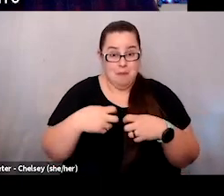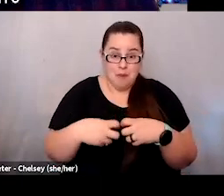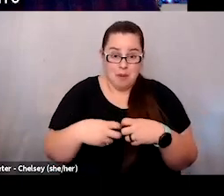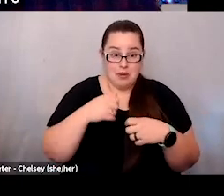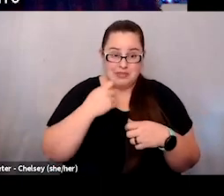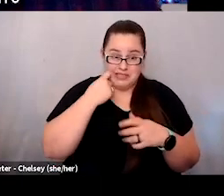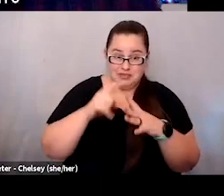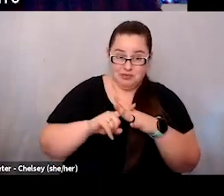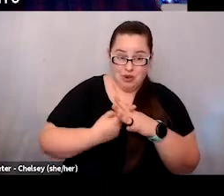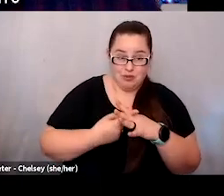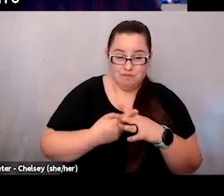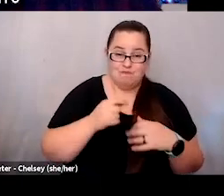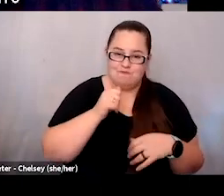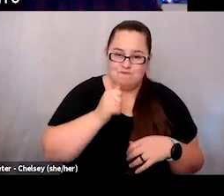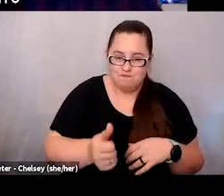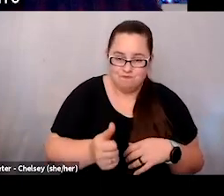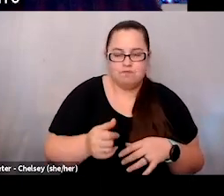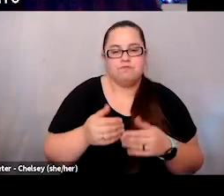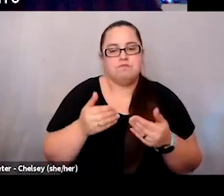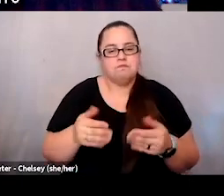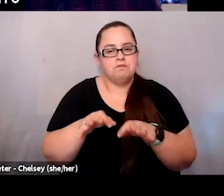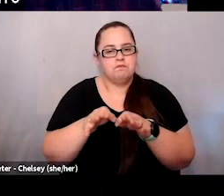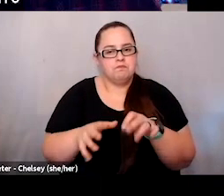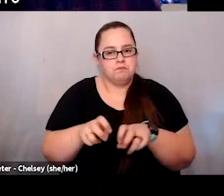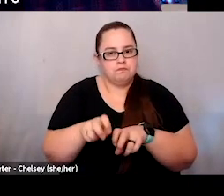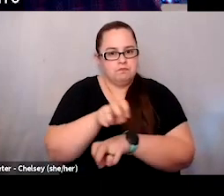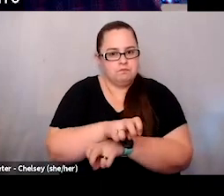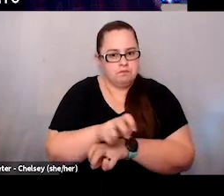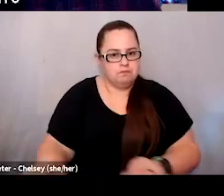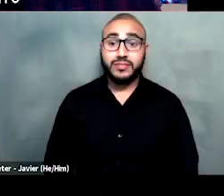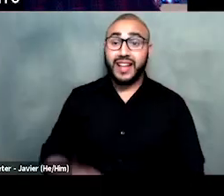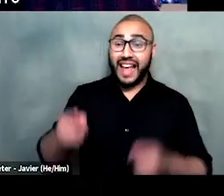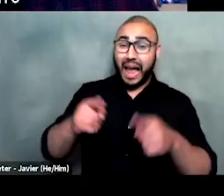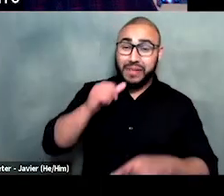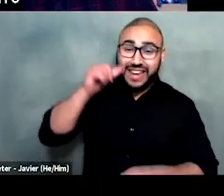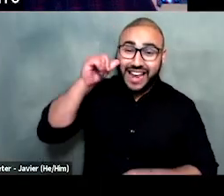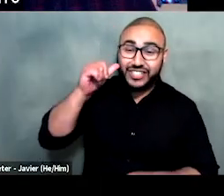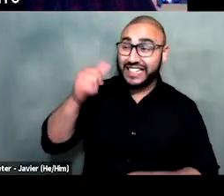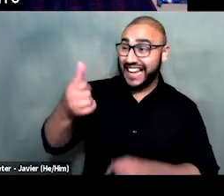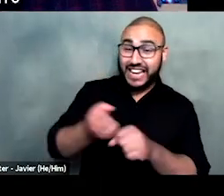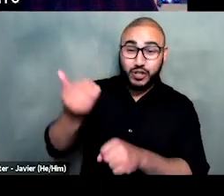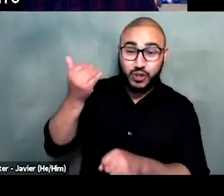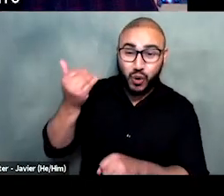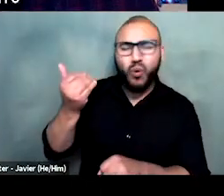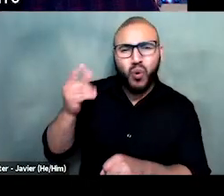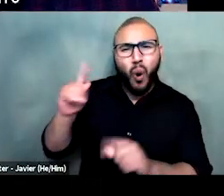with this, this epidemic. And this epidemic just didn't start either yesterday, or a year